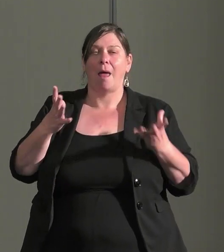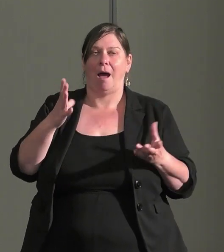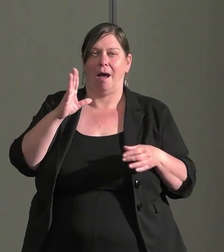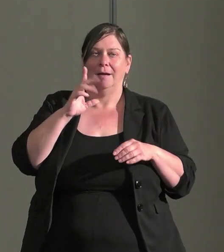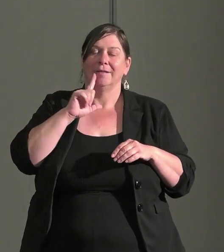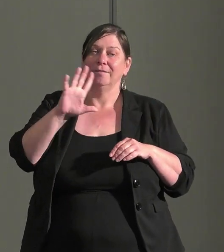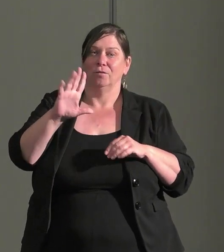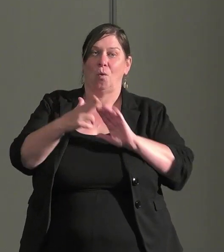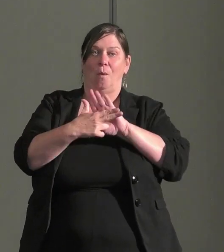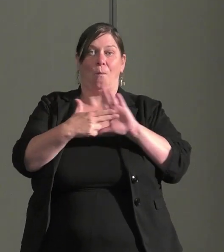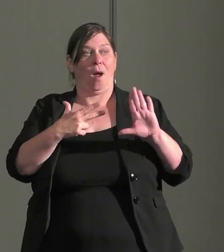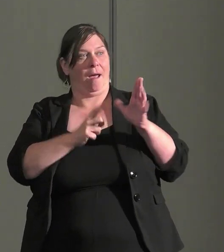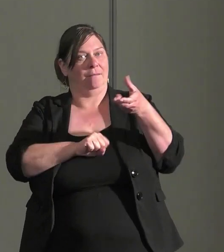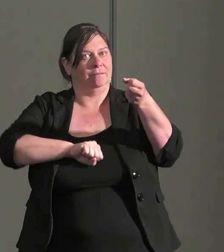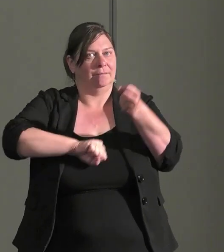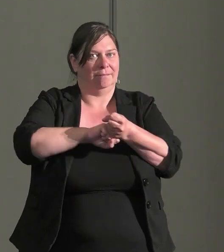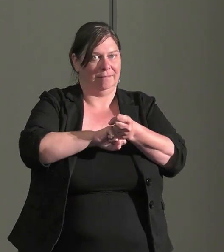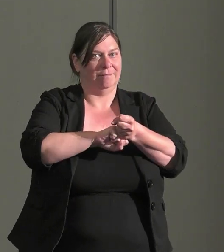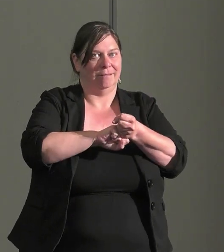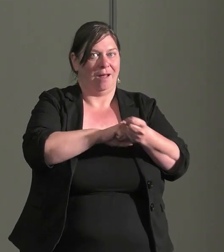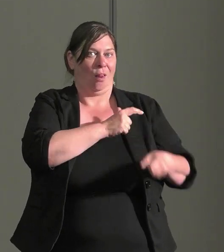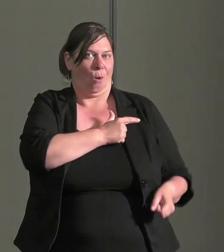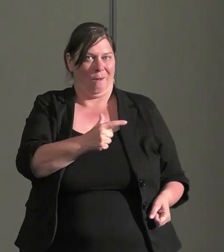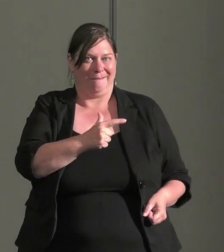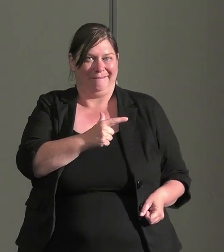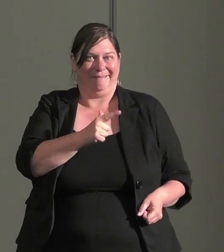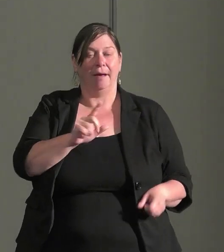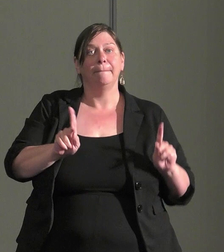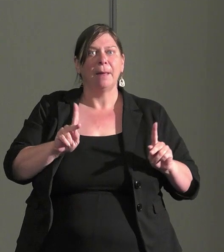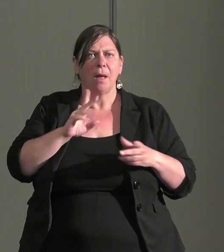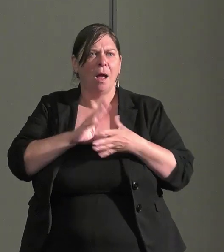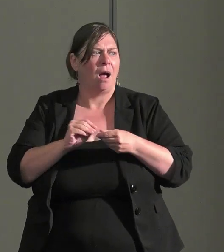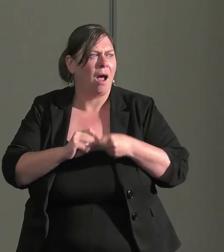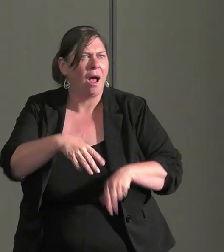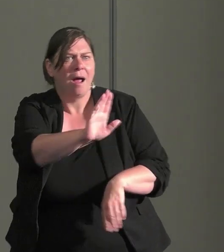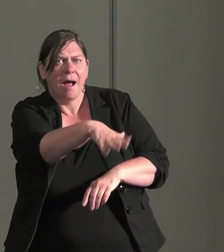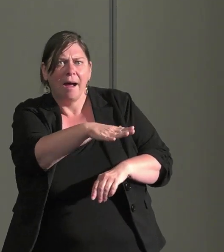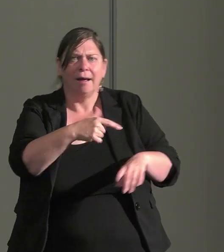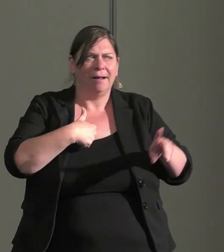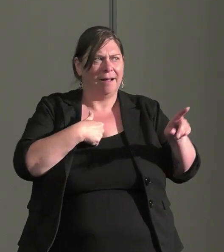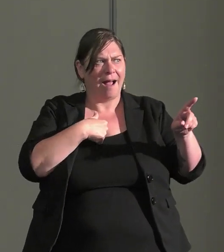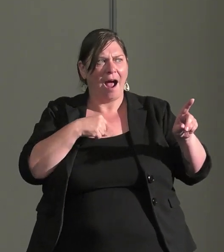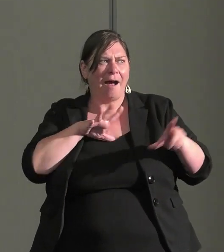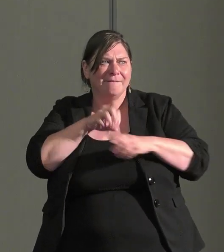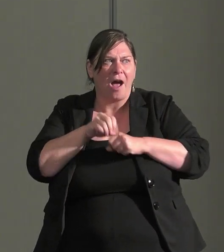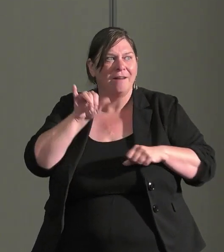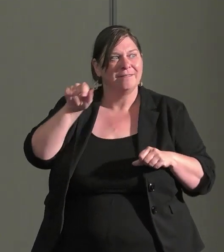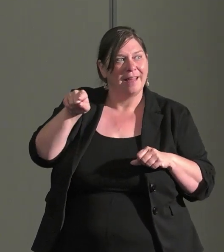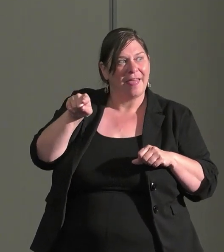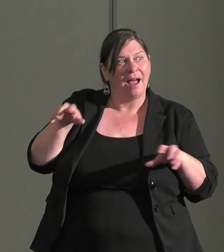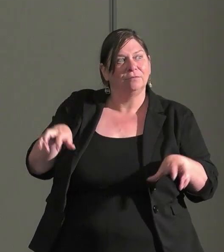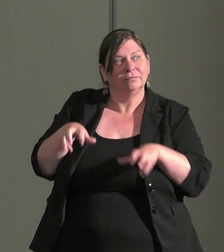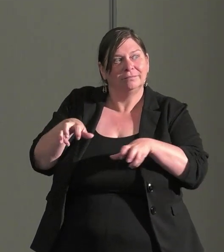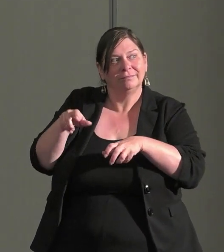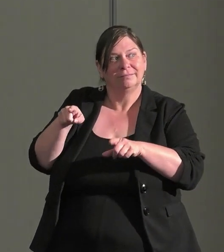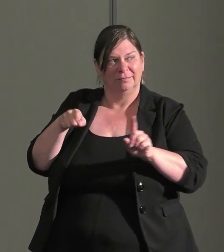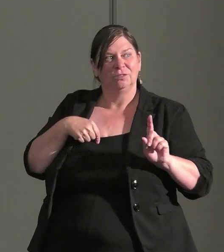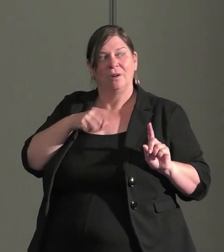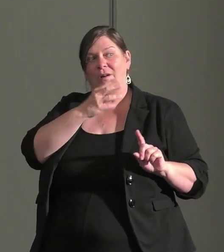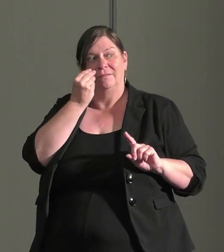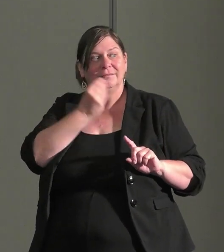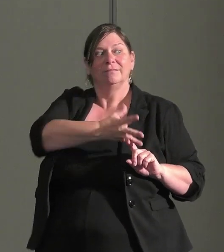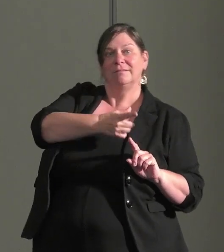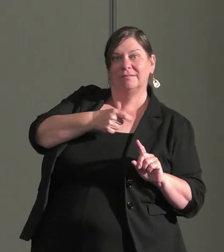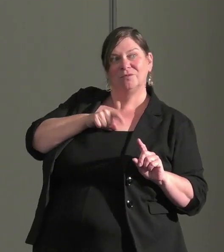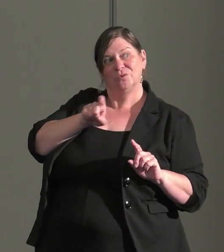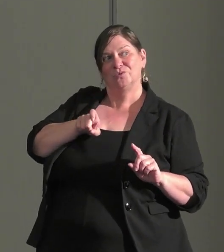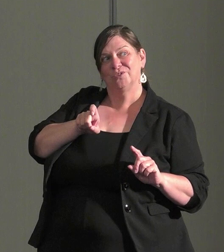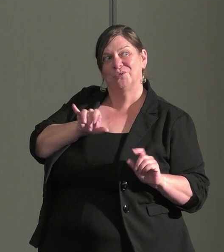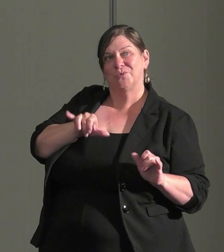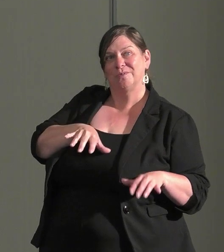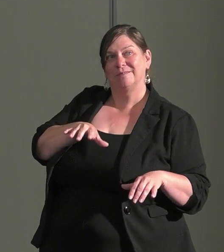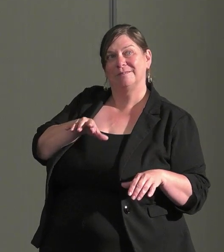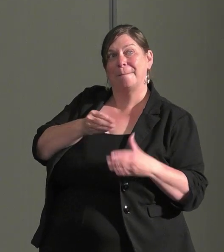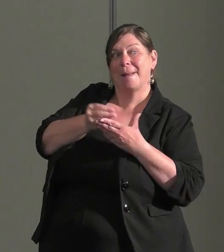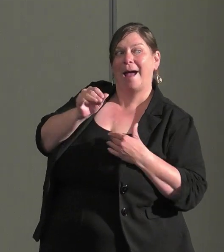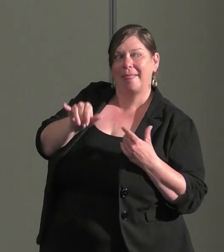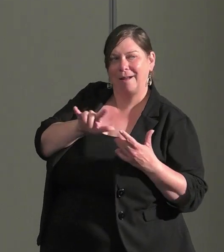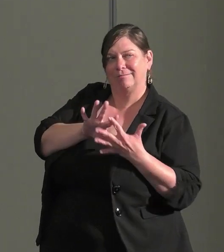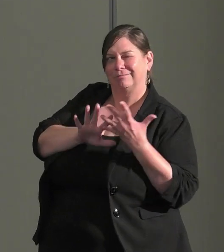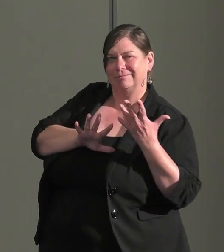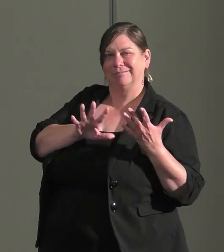get all kind of free publicity. People will talk about I was involved in doing this.